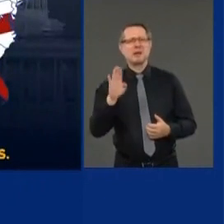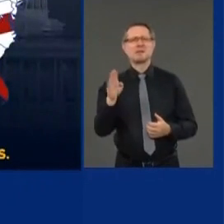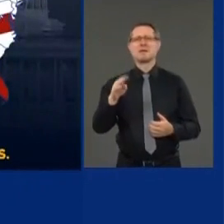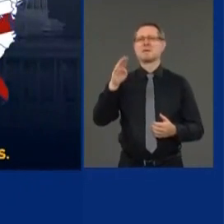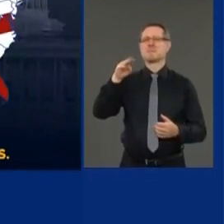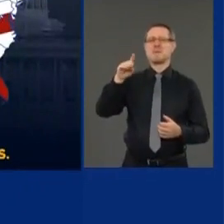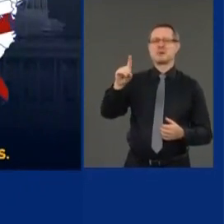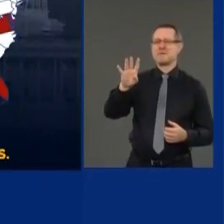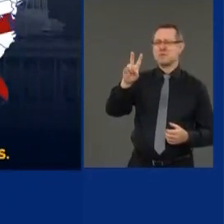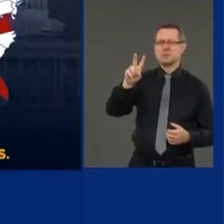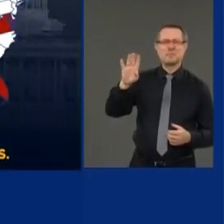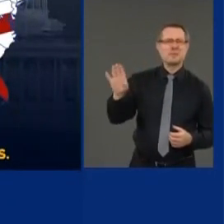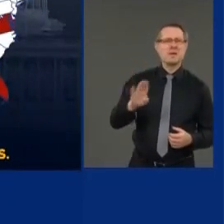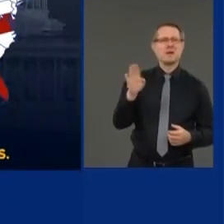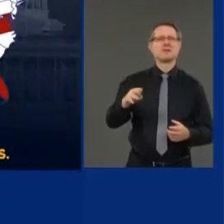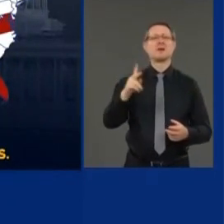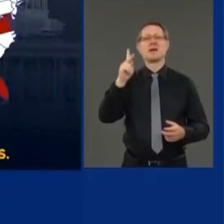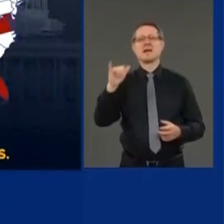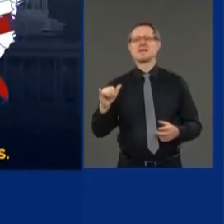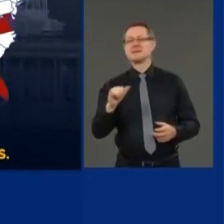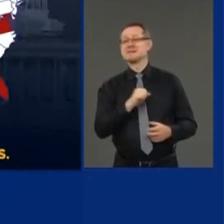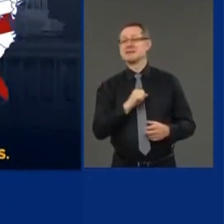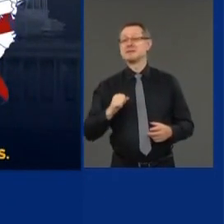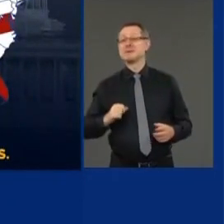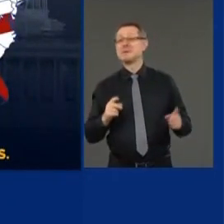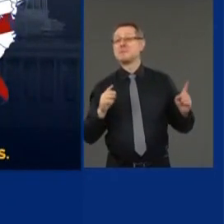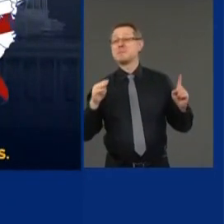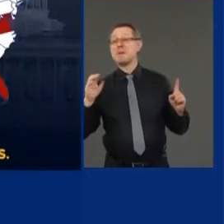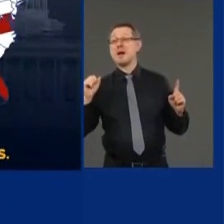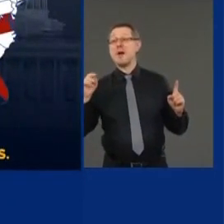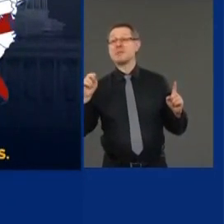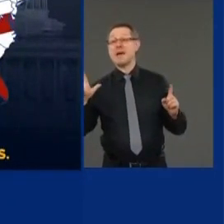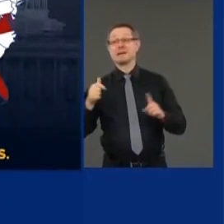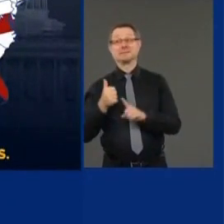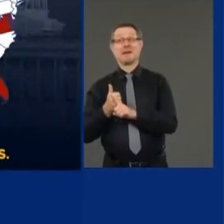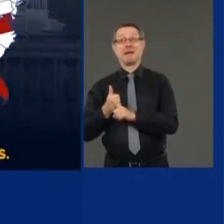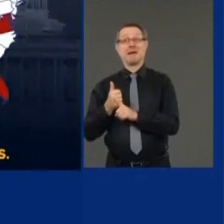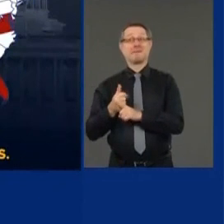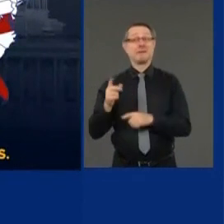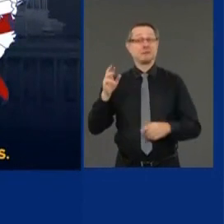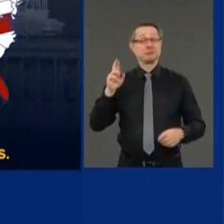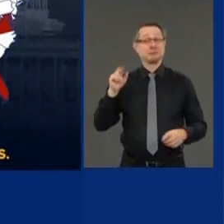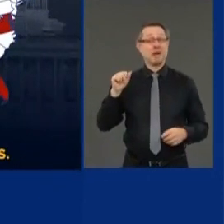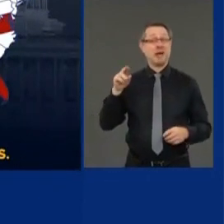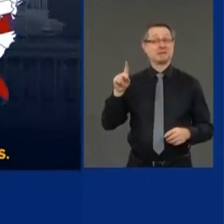VIRGINIA TAKES OUT $82 BILLION.